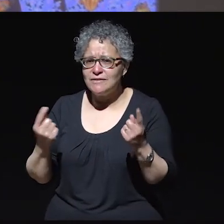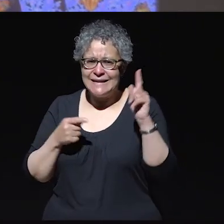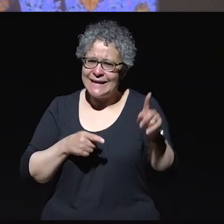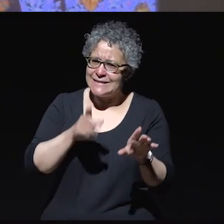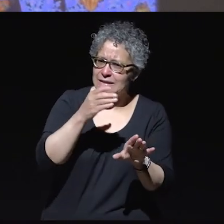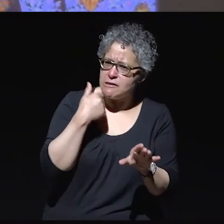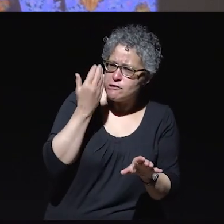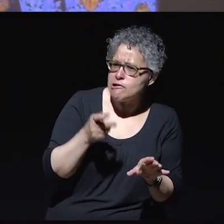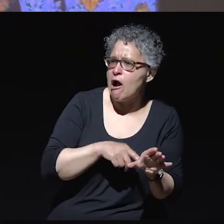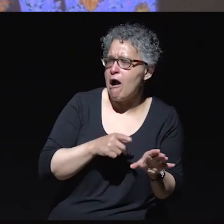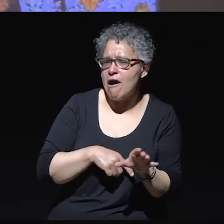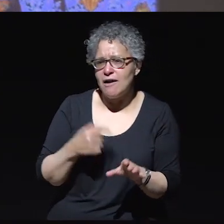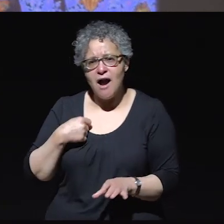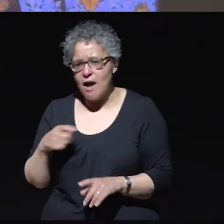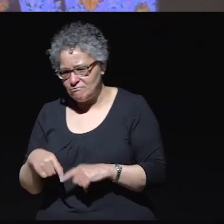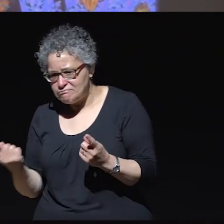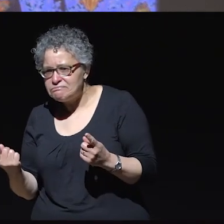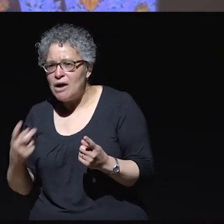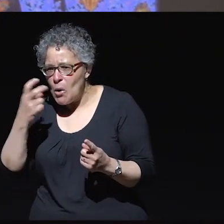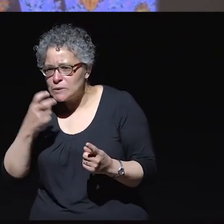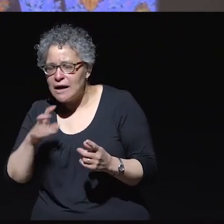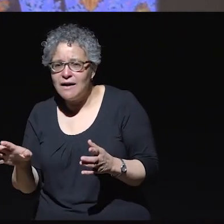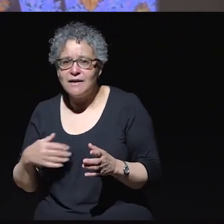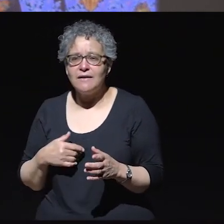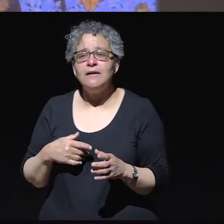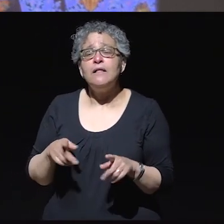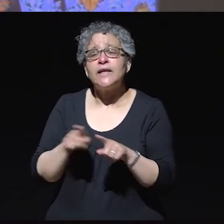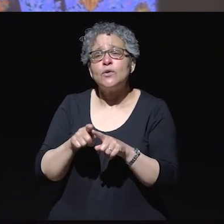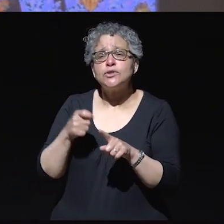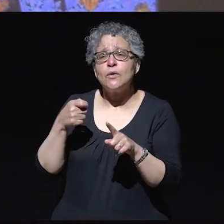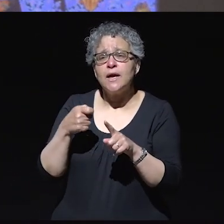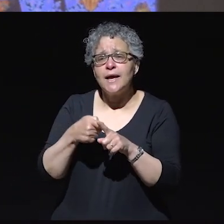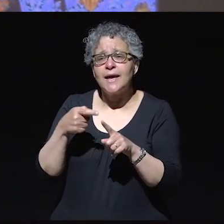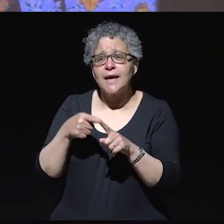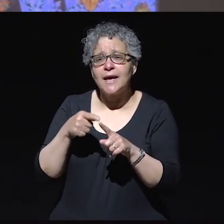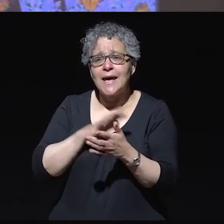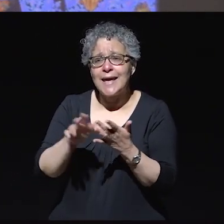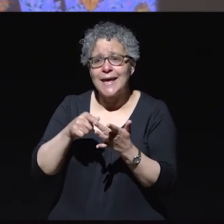And, indeed, Kehinde Wiley has created a work of art for the Huntington for their 100th anniversary